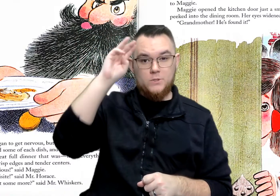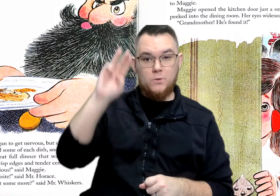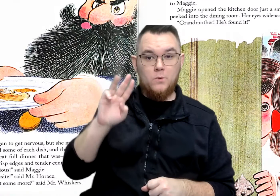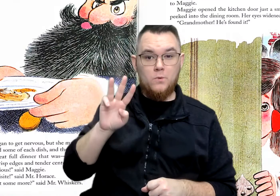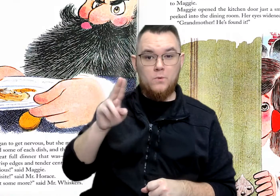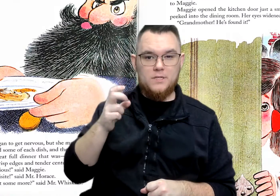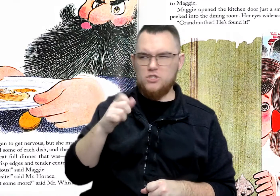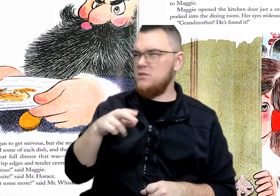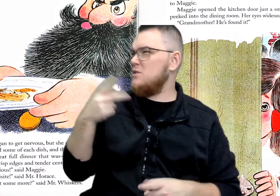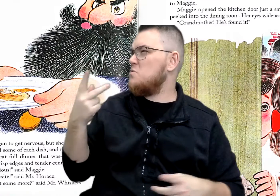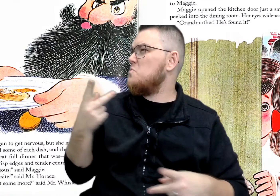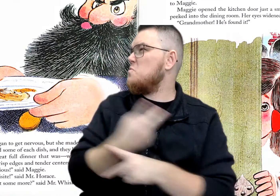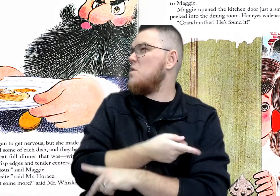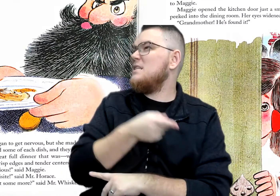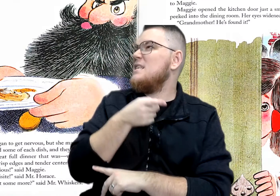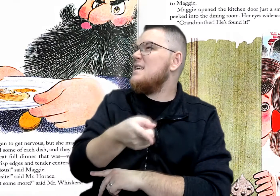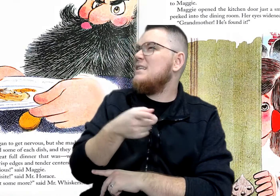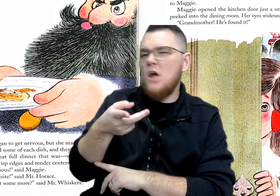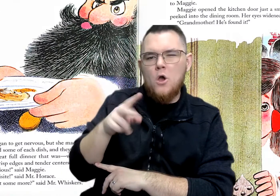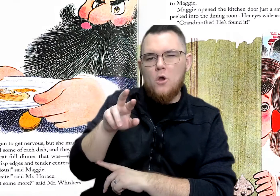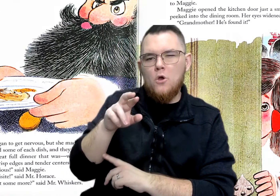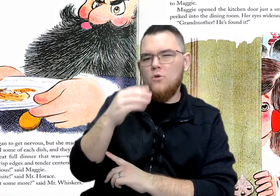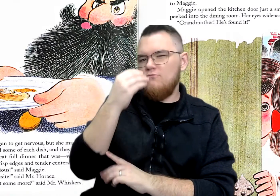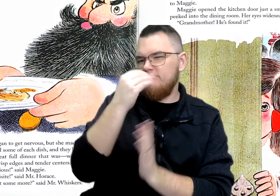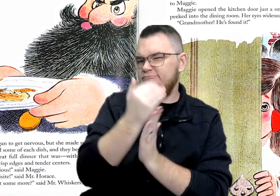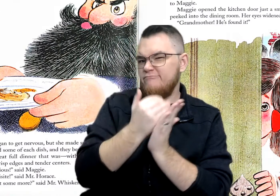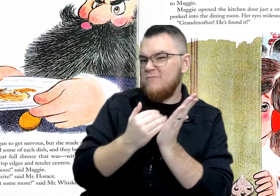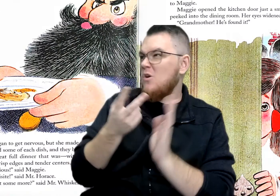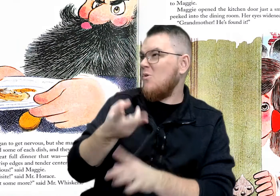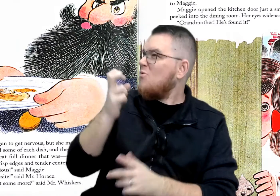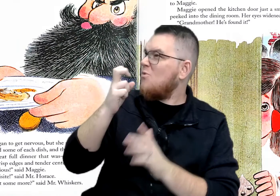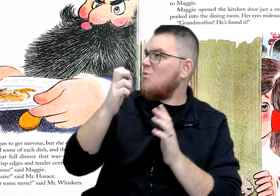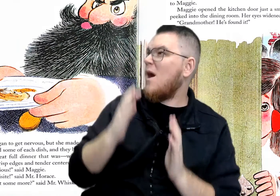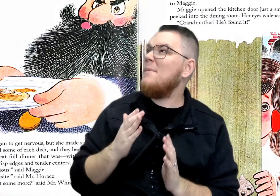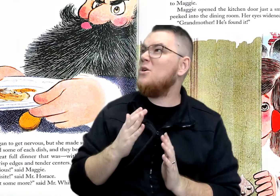“He’s a recipe robber,” said Maggie.